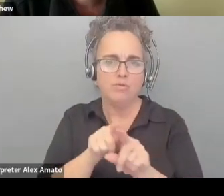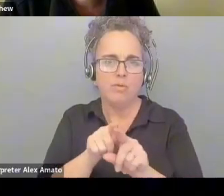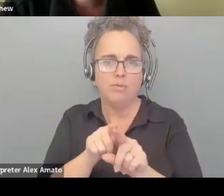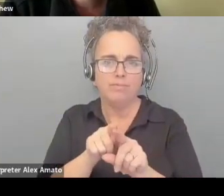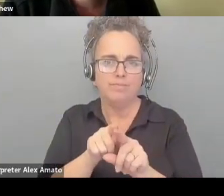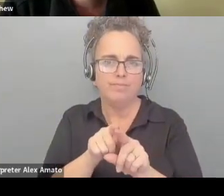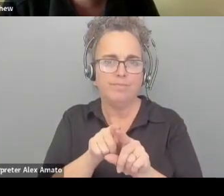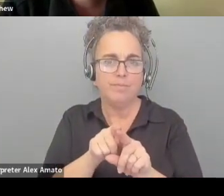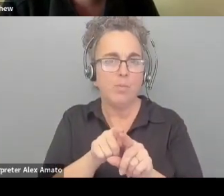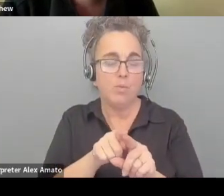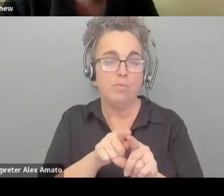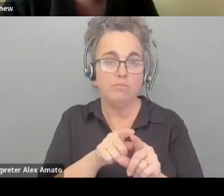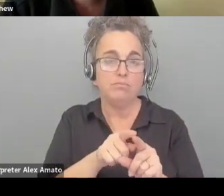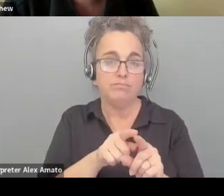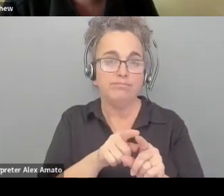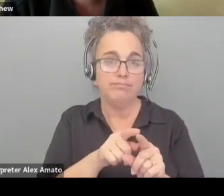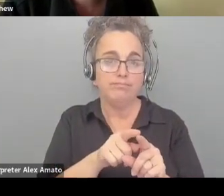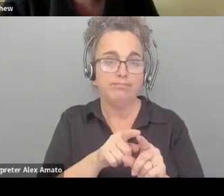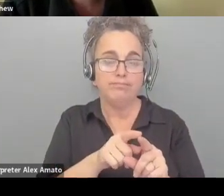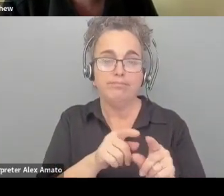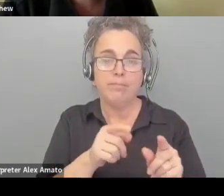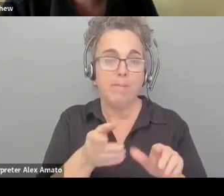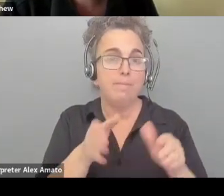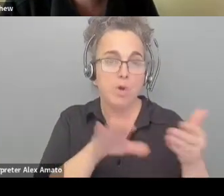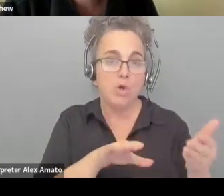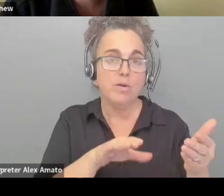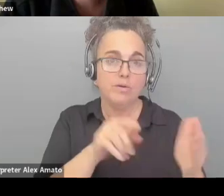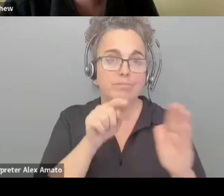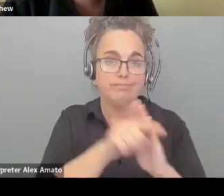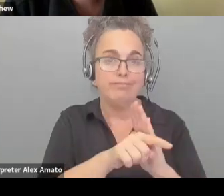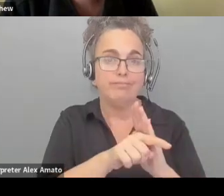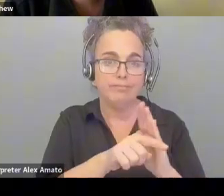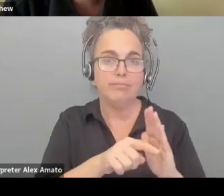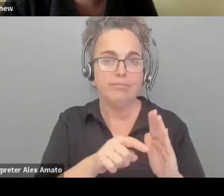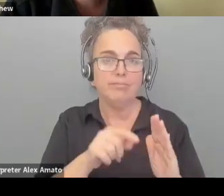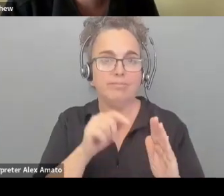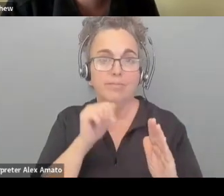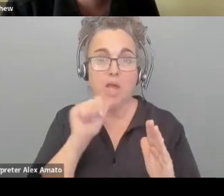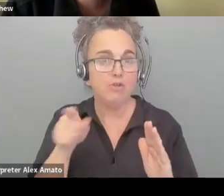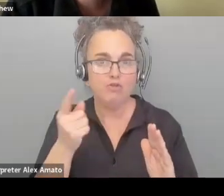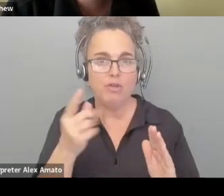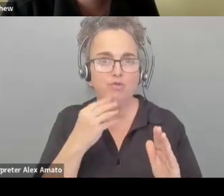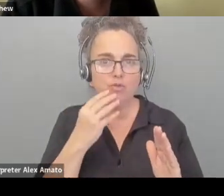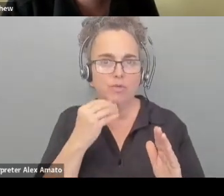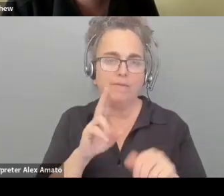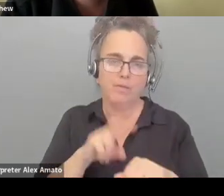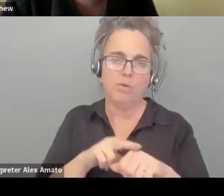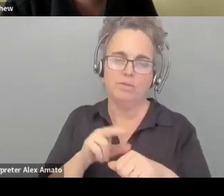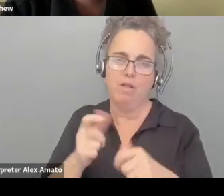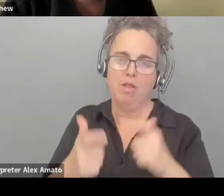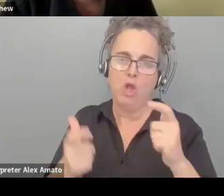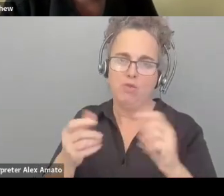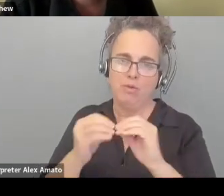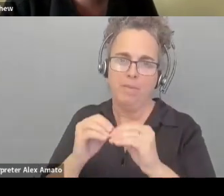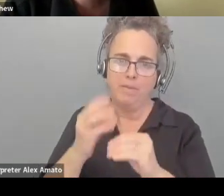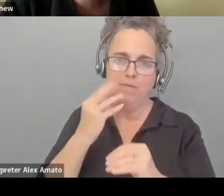were murdered as part of the Holocaust, not just Jews, although larger numbers of, of Jewish people.